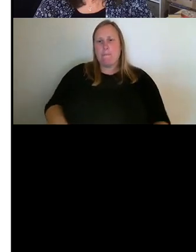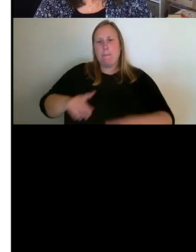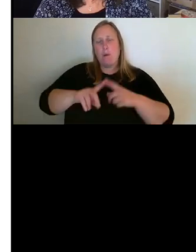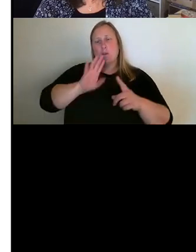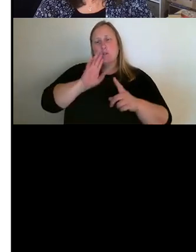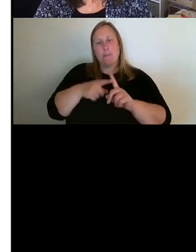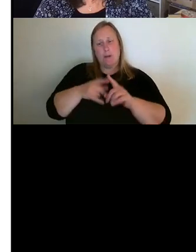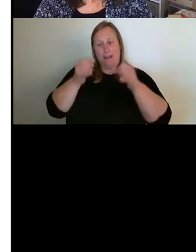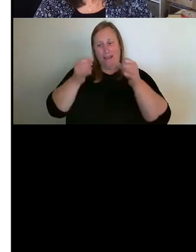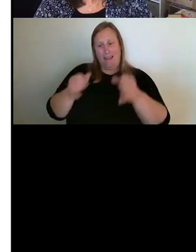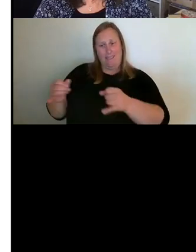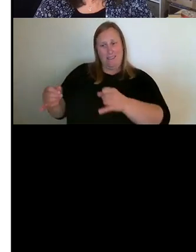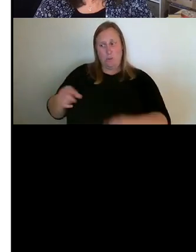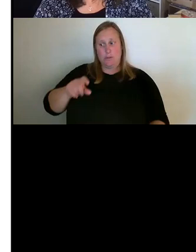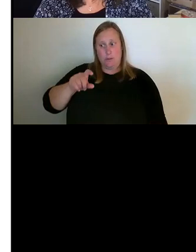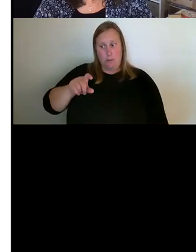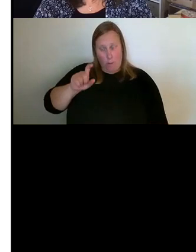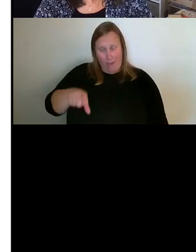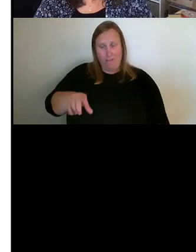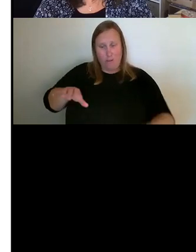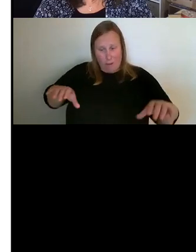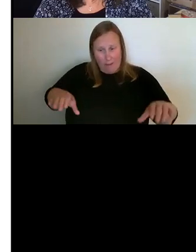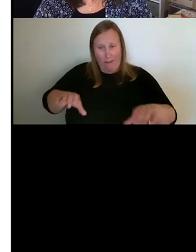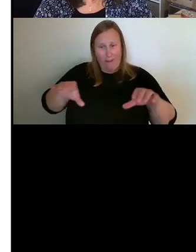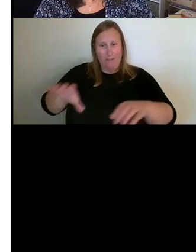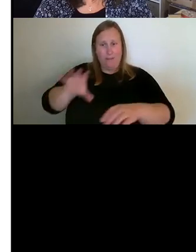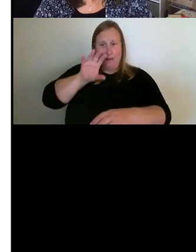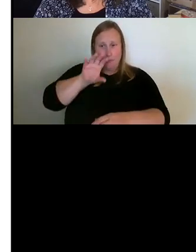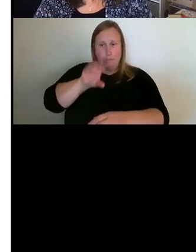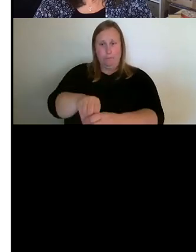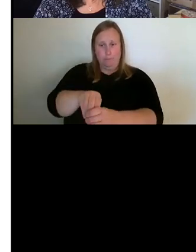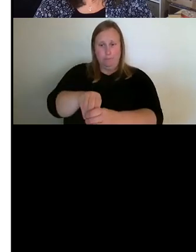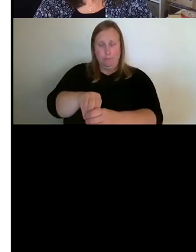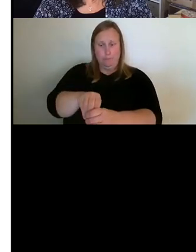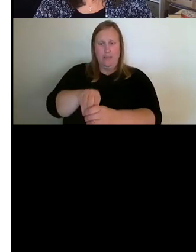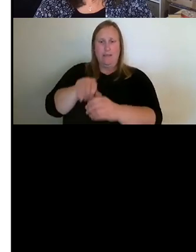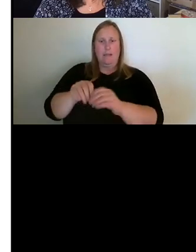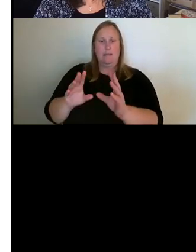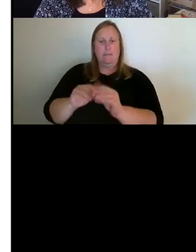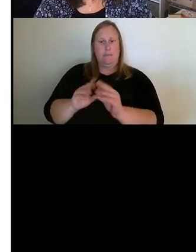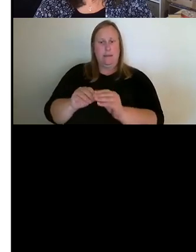actively participate in order to be engaged and learn their best.